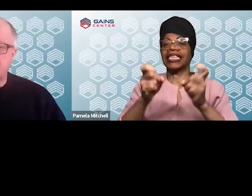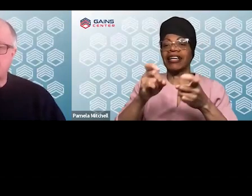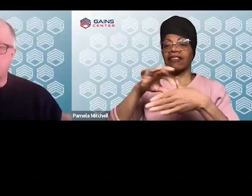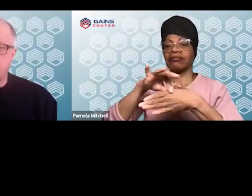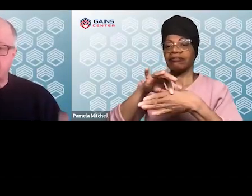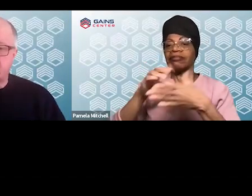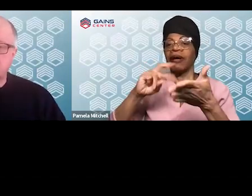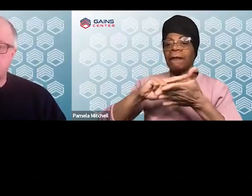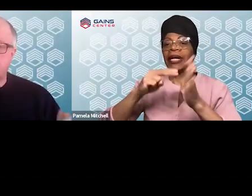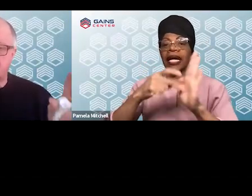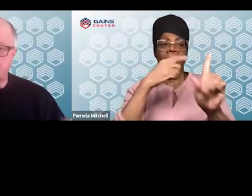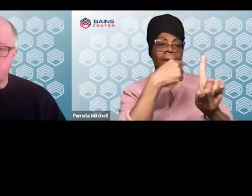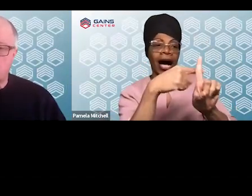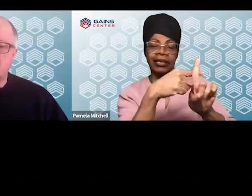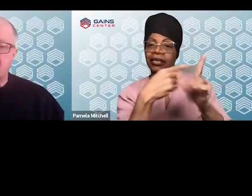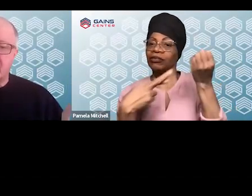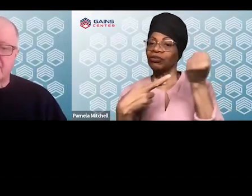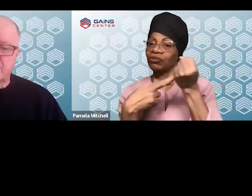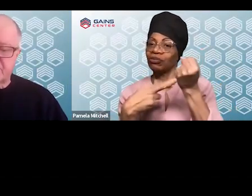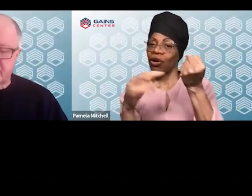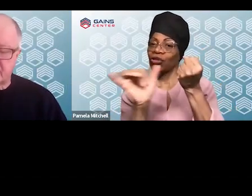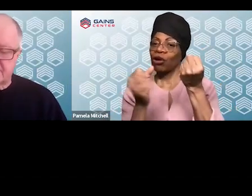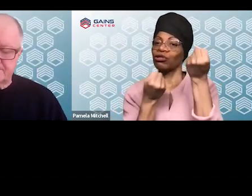a context of reinforcement, and support, and empathy.